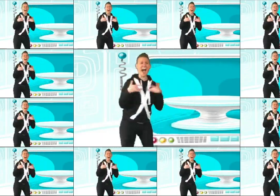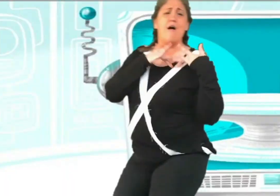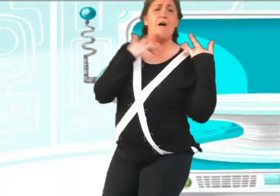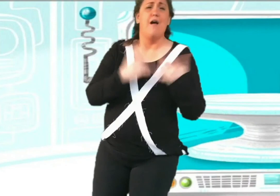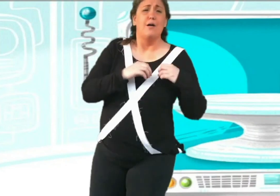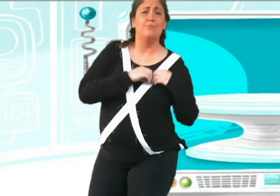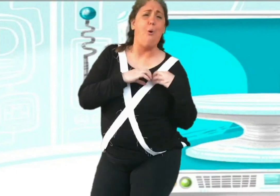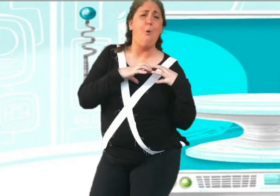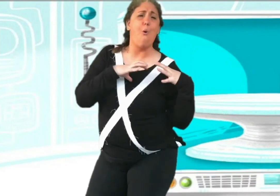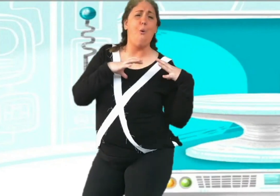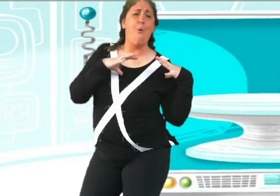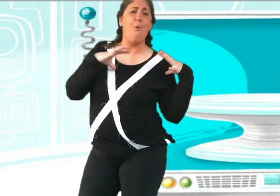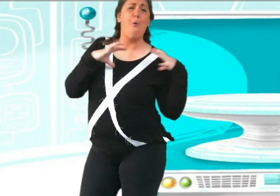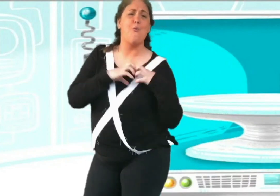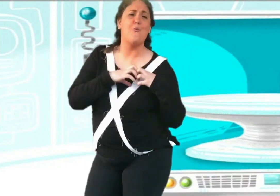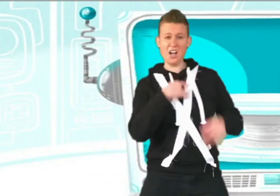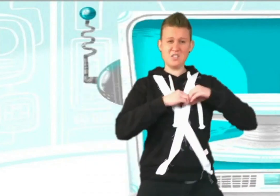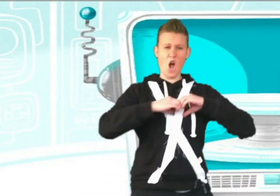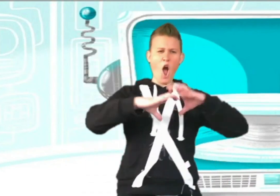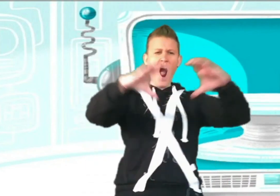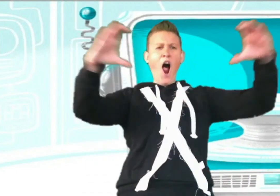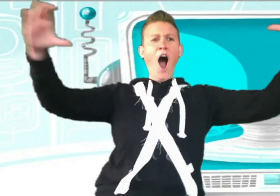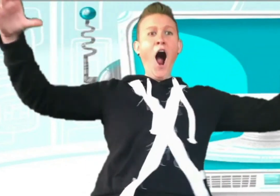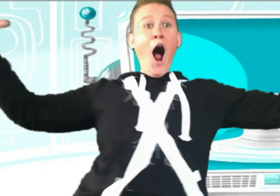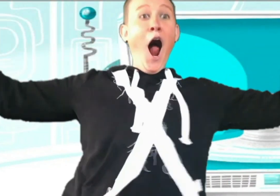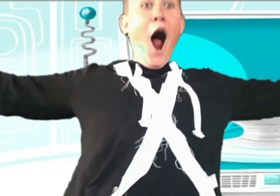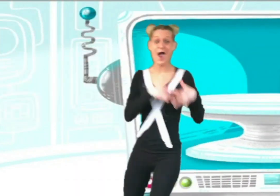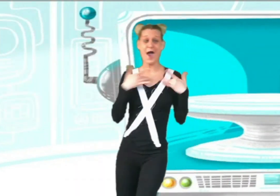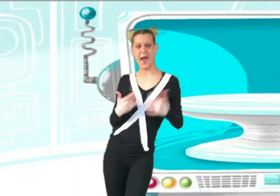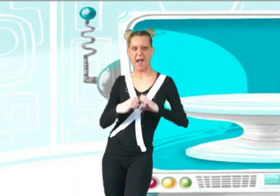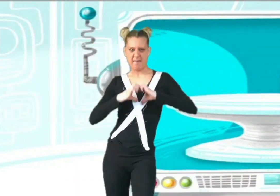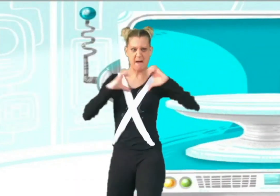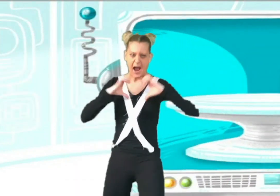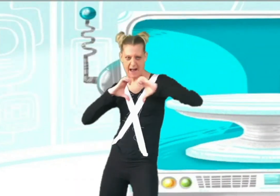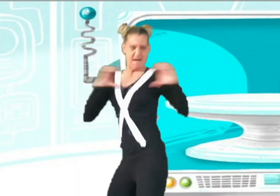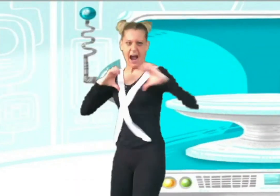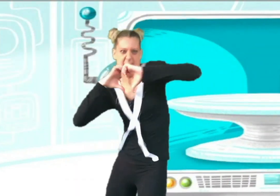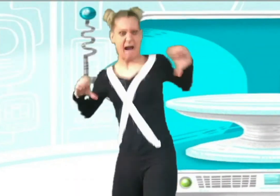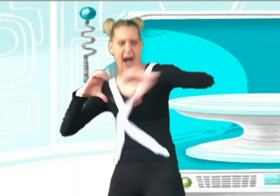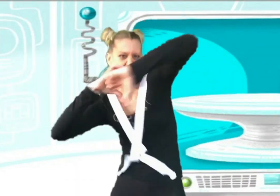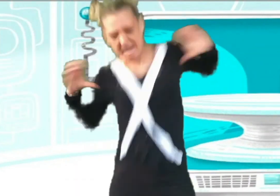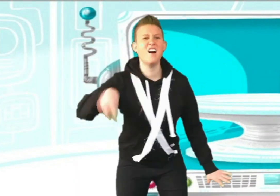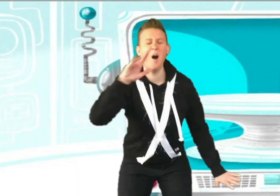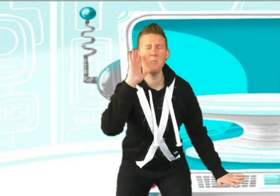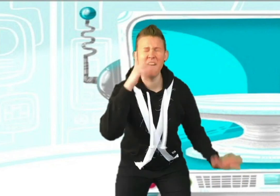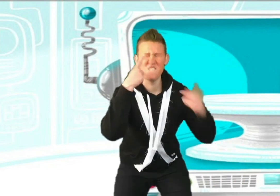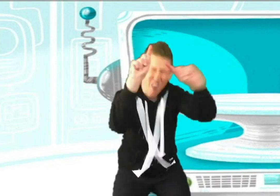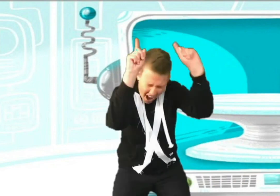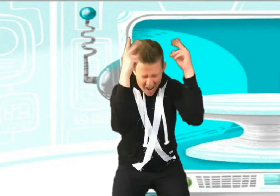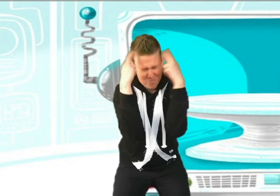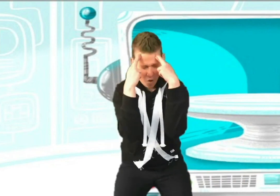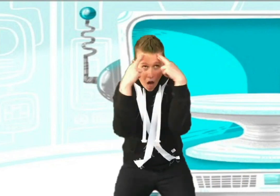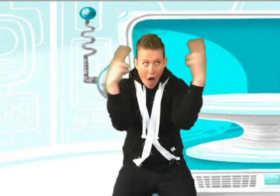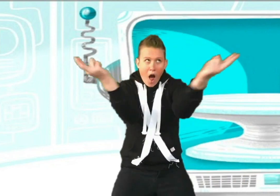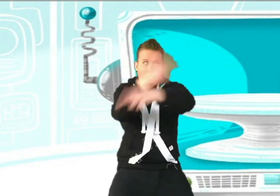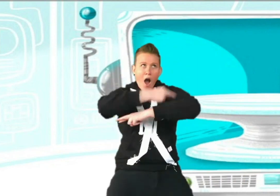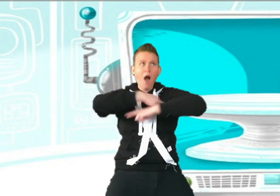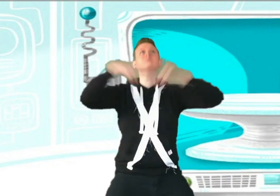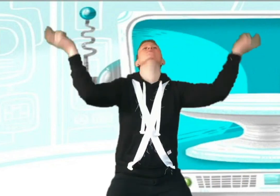That fills their hearts. They’ll grow so keen They’ll wonder what they’d ever seen